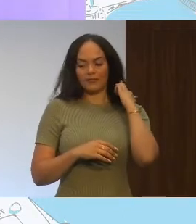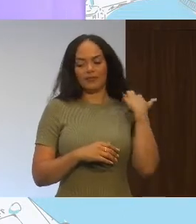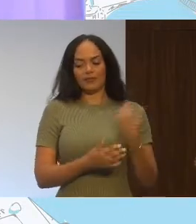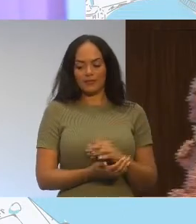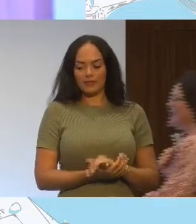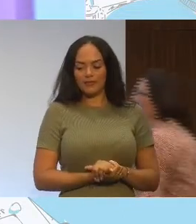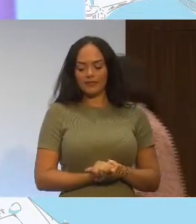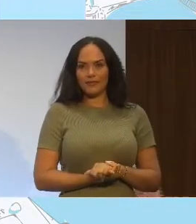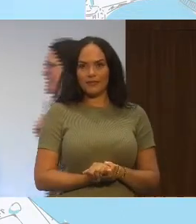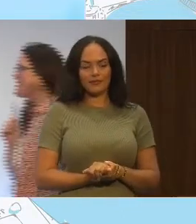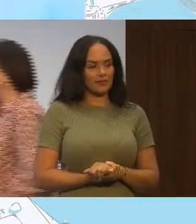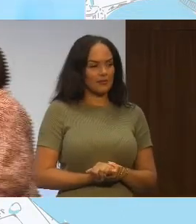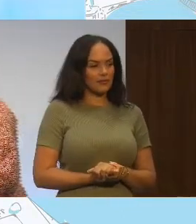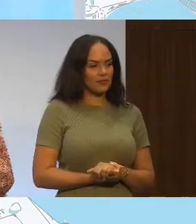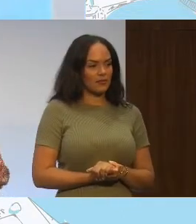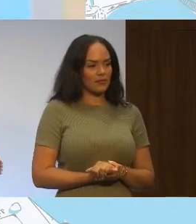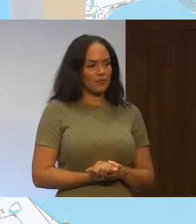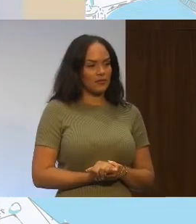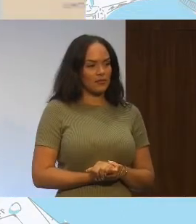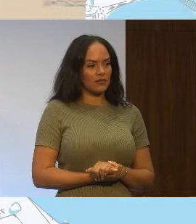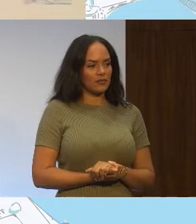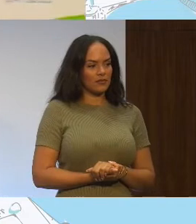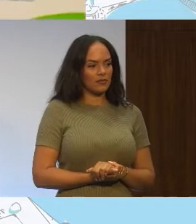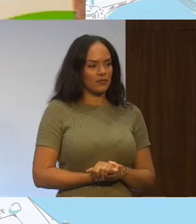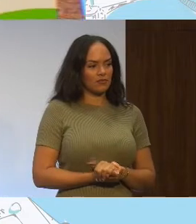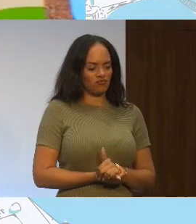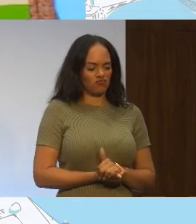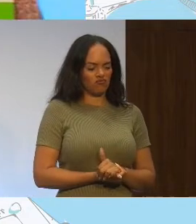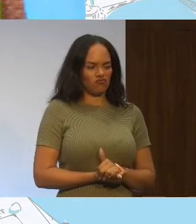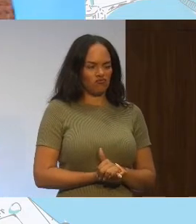Thank you. That's fantastic. Rob, I think you're going to kick off questions. Yeah.